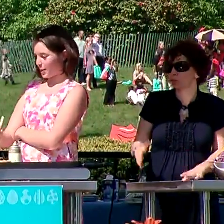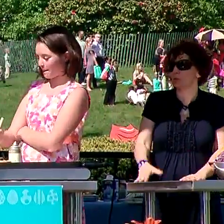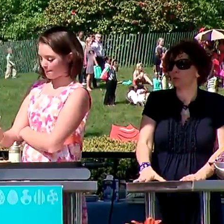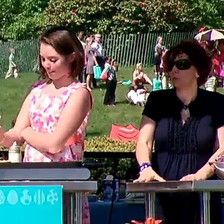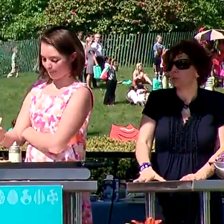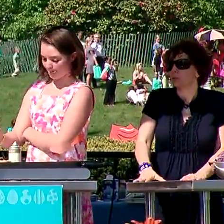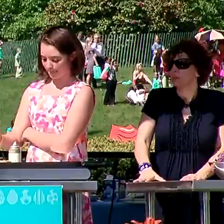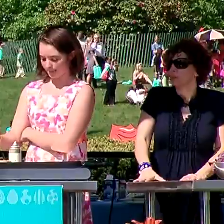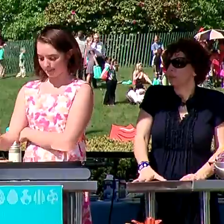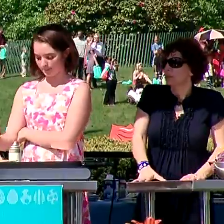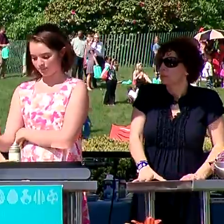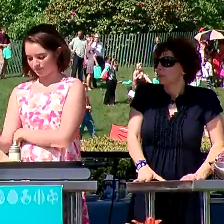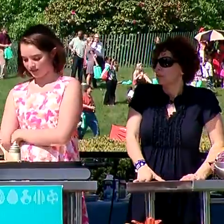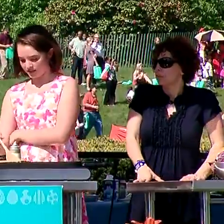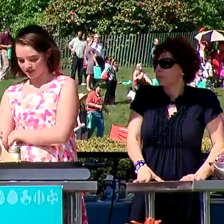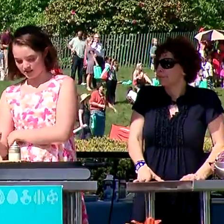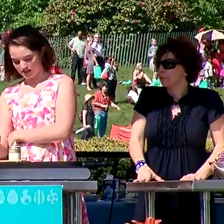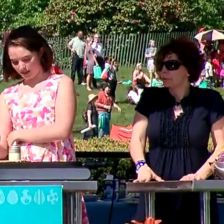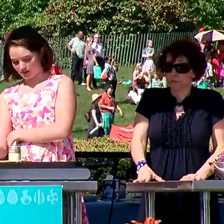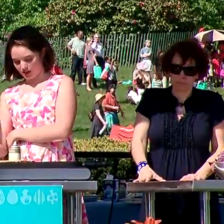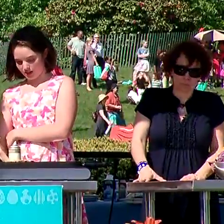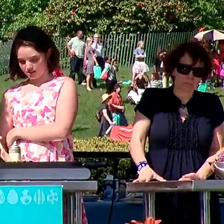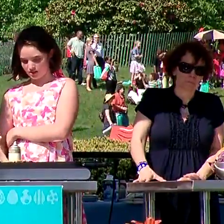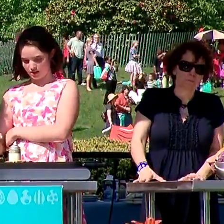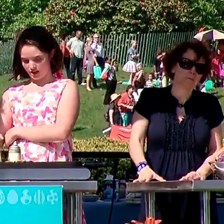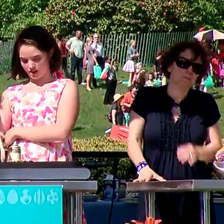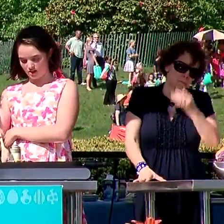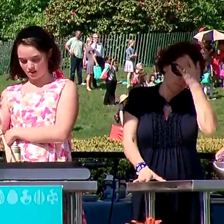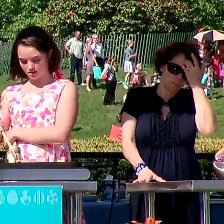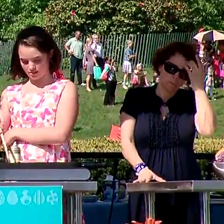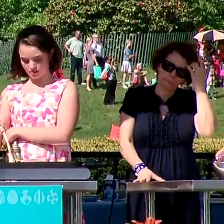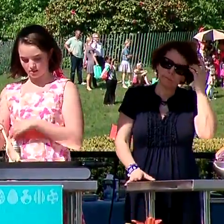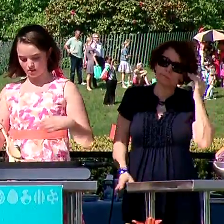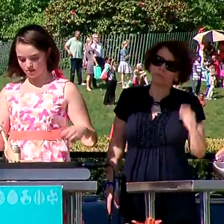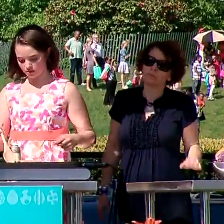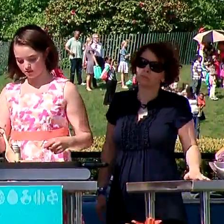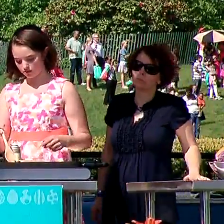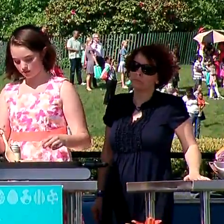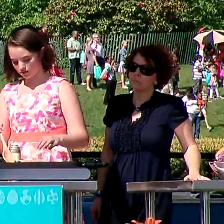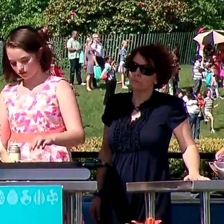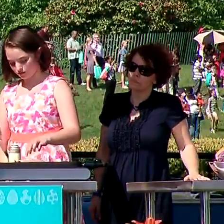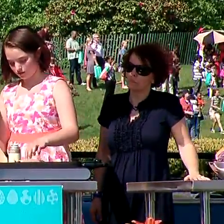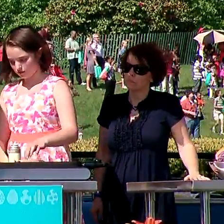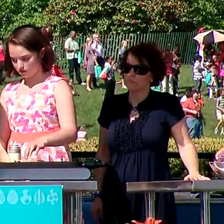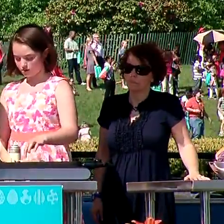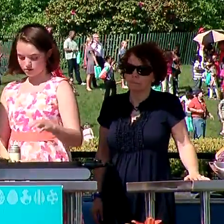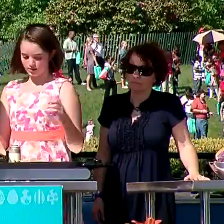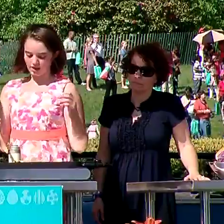Thank you for cooking with me. Is that good?